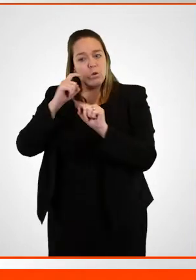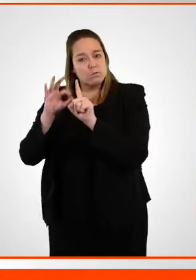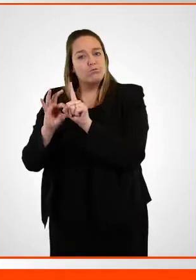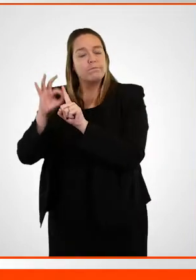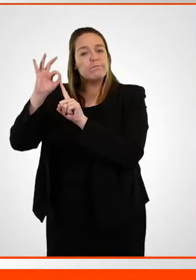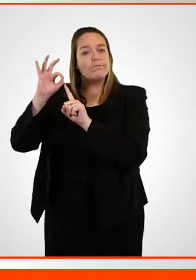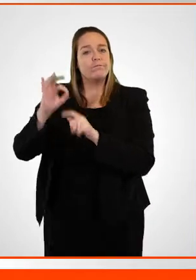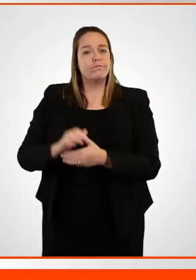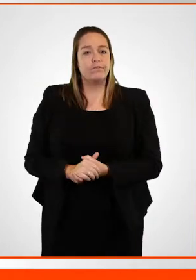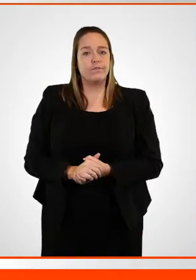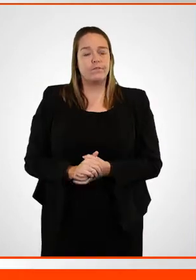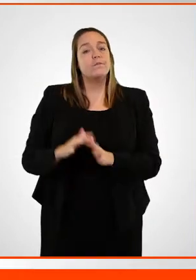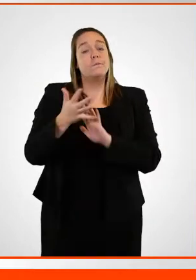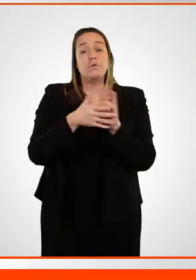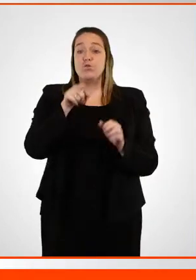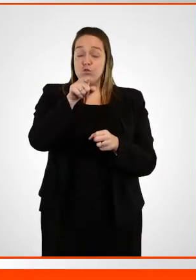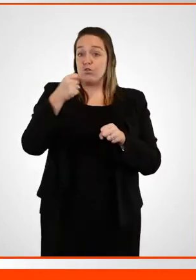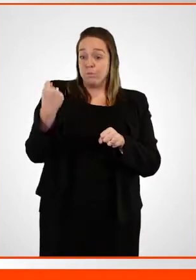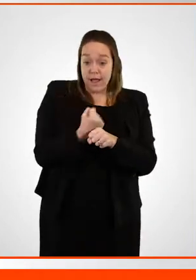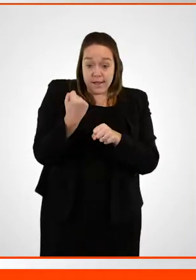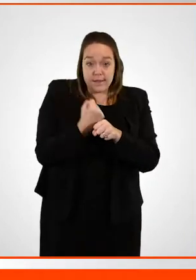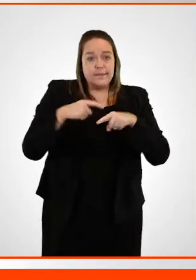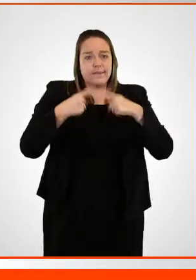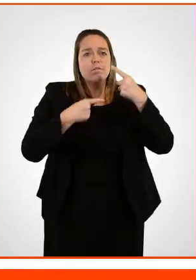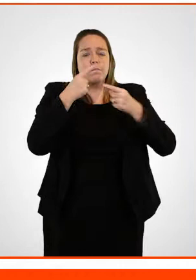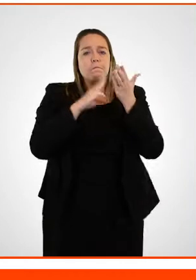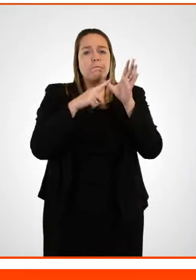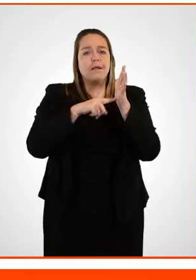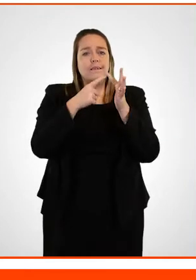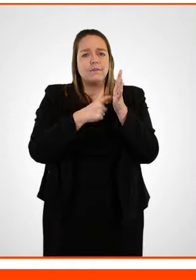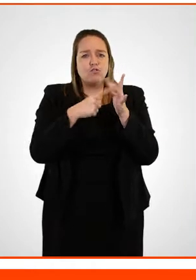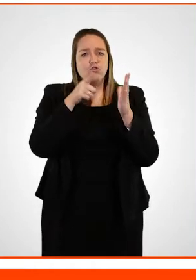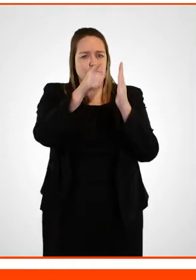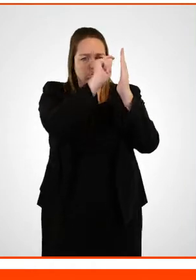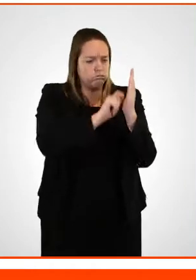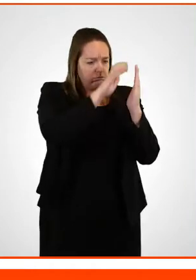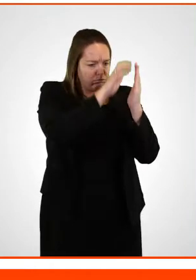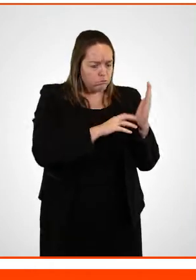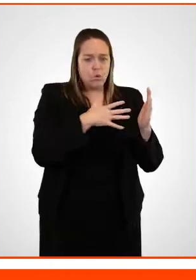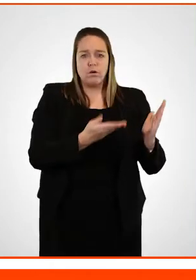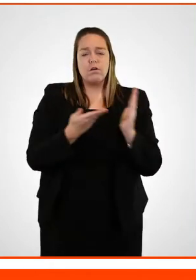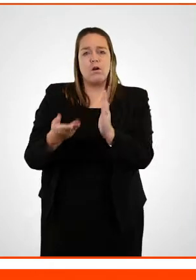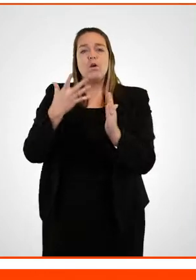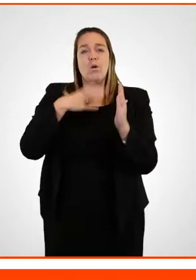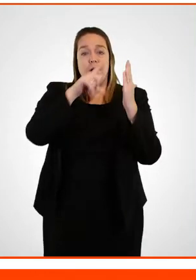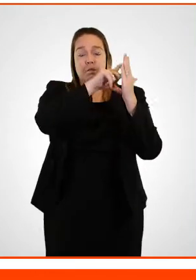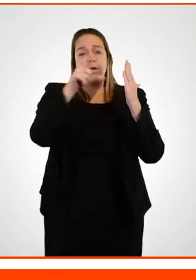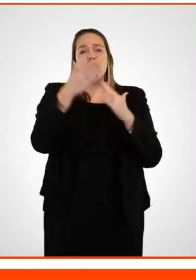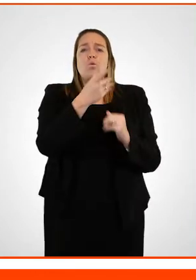So when you are creating the materials yourself, what we want to do is pick a passage that's between 100 and 200 words